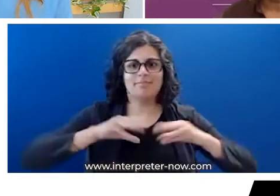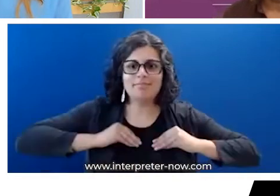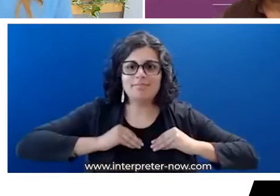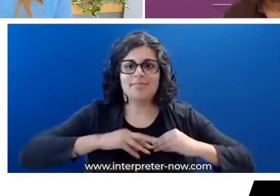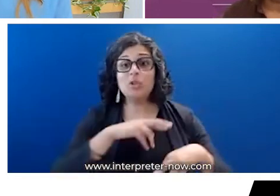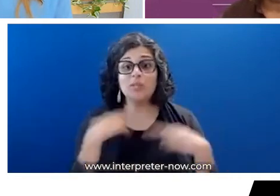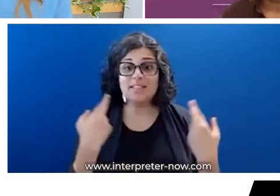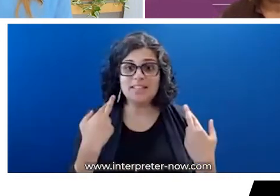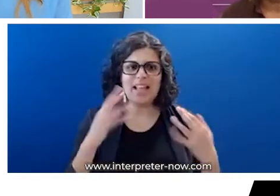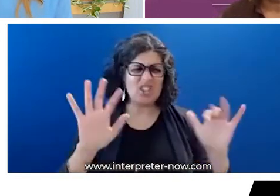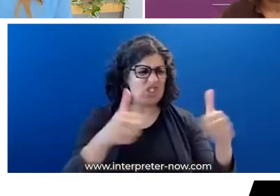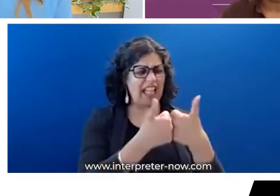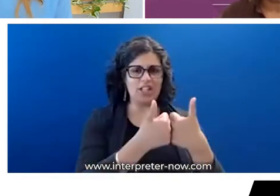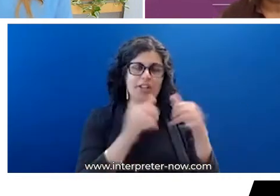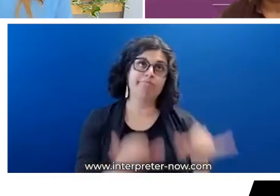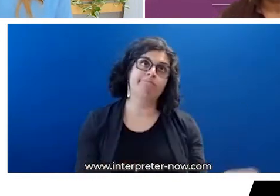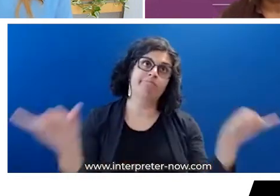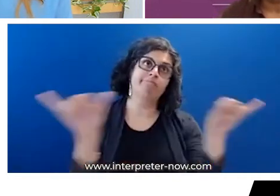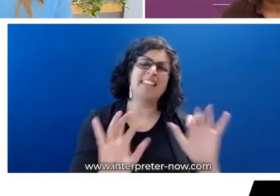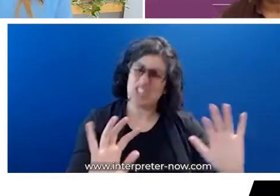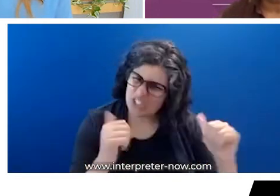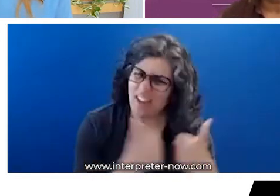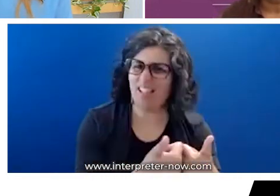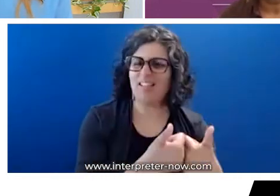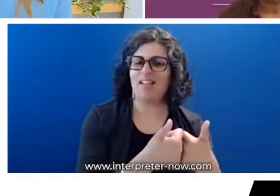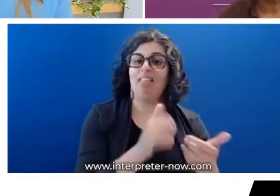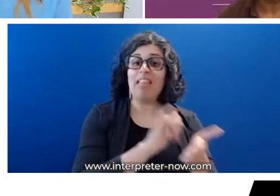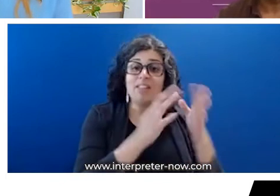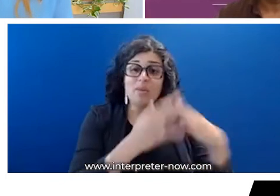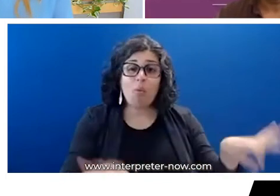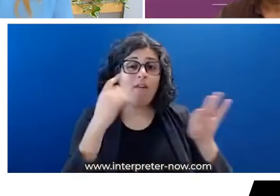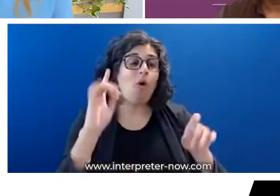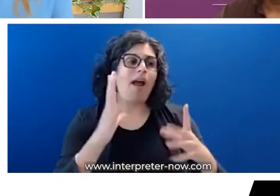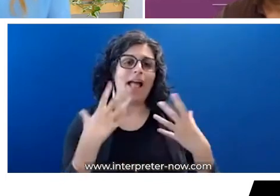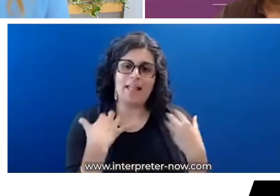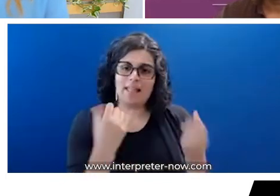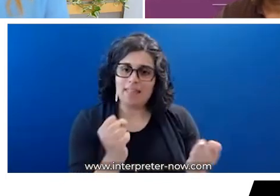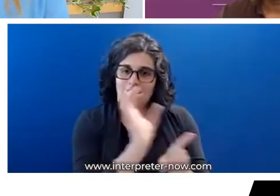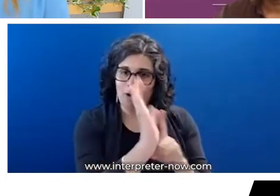I think that's really important for a healthy culture. Yeah, absolutely.